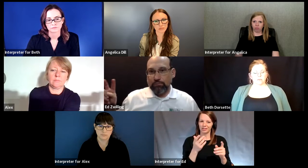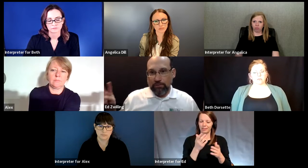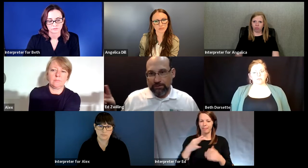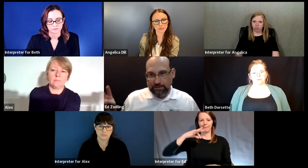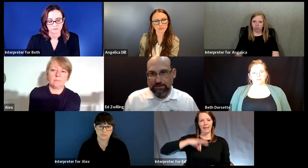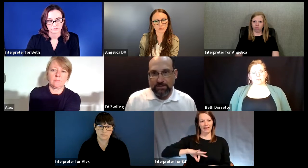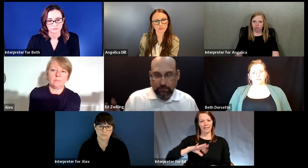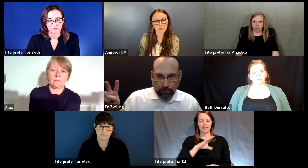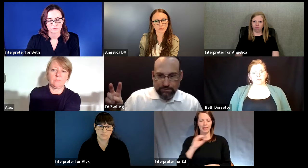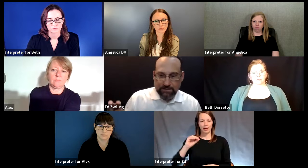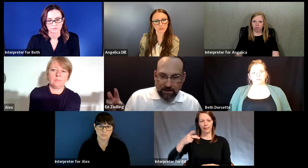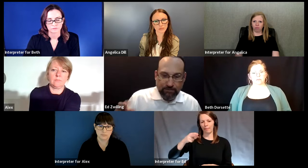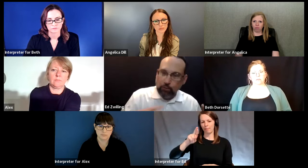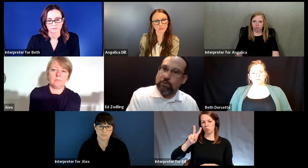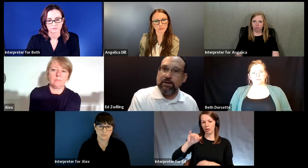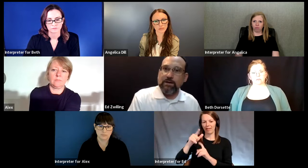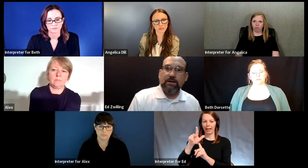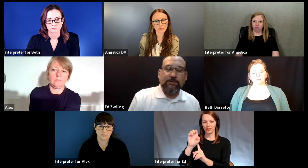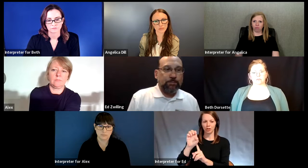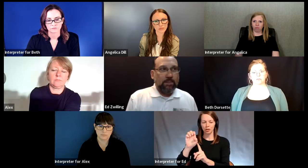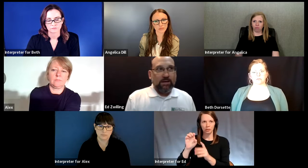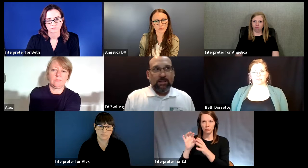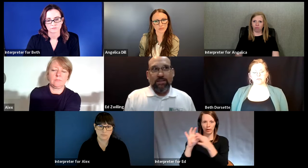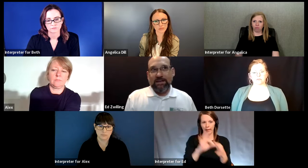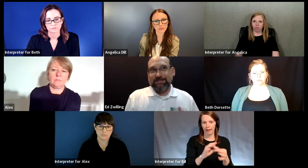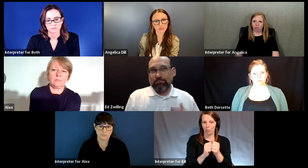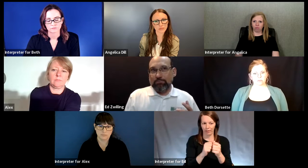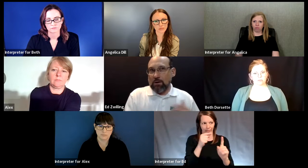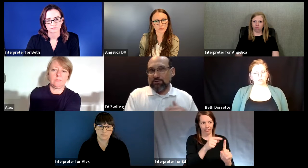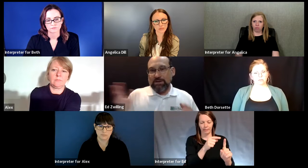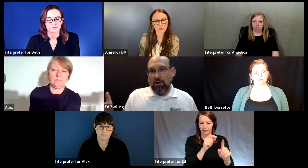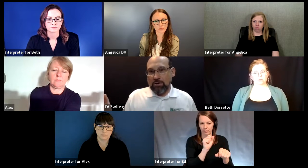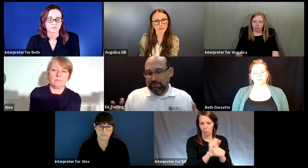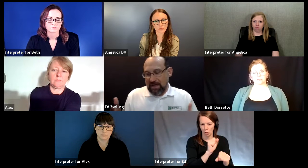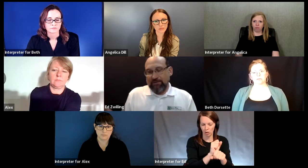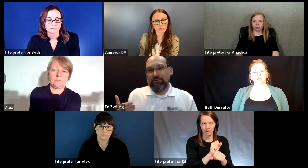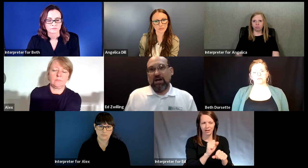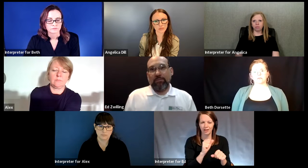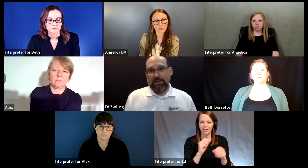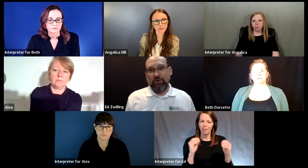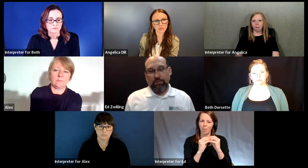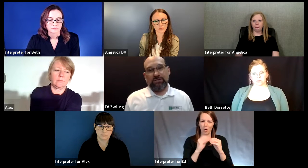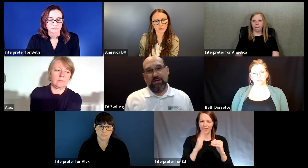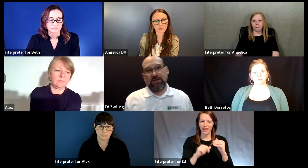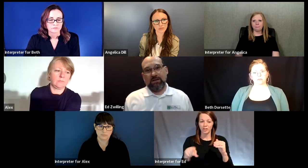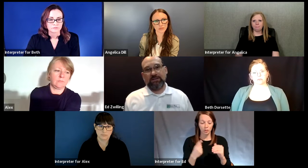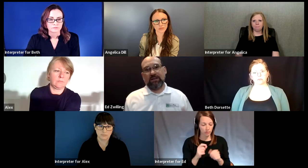Benefits and privileges. Keywords. Employment. That goes beyond just having your job and getting a paycheck.